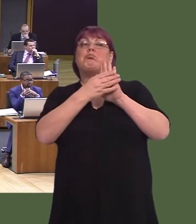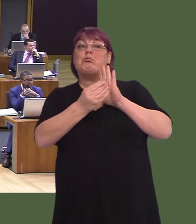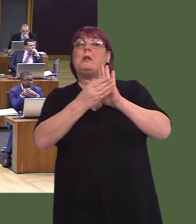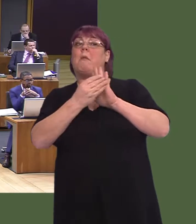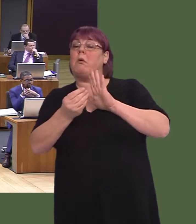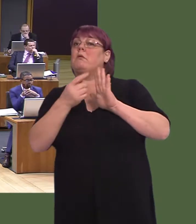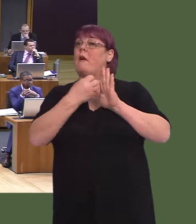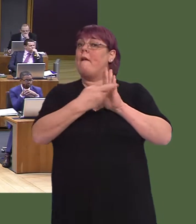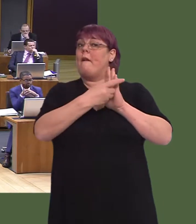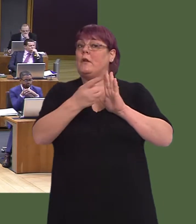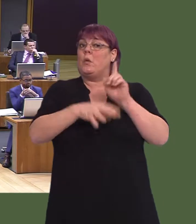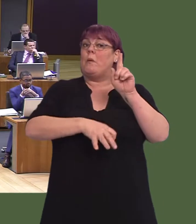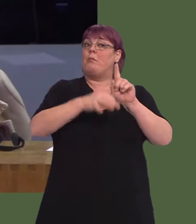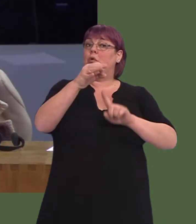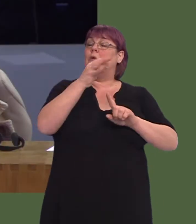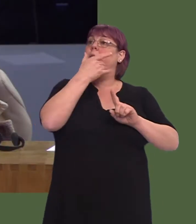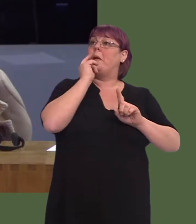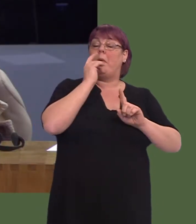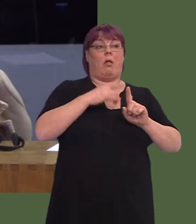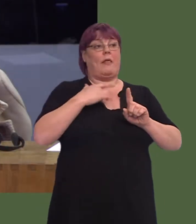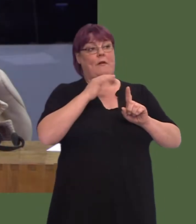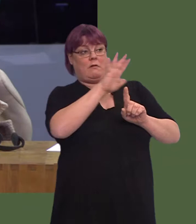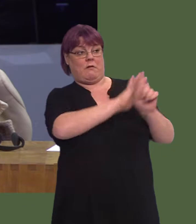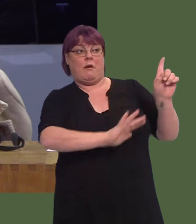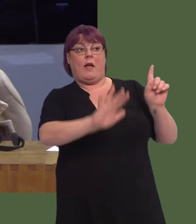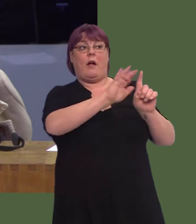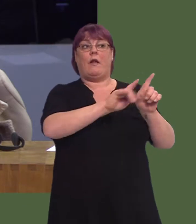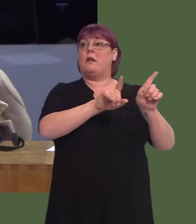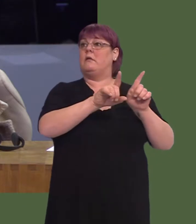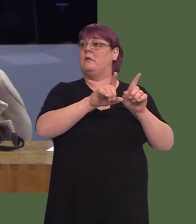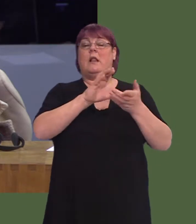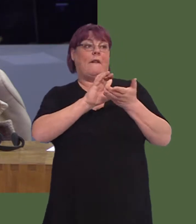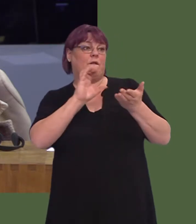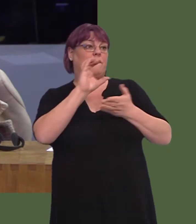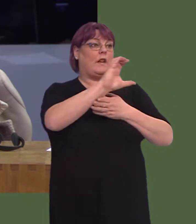used to improve the lives of constituents in my region, such as funding for additional foster